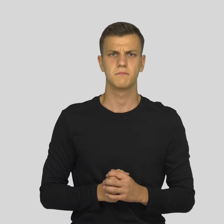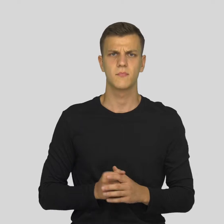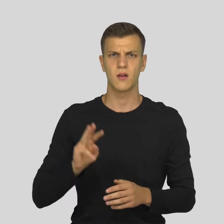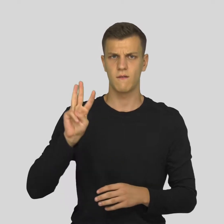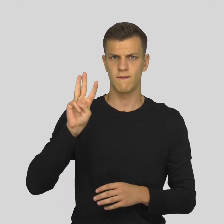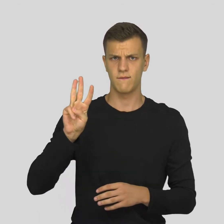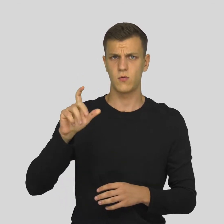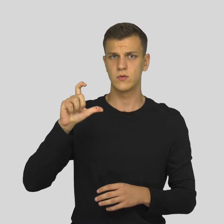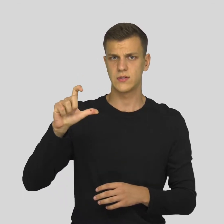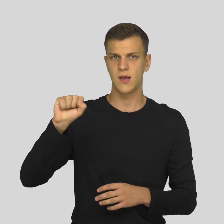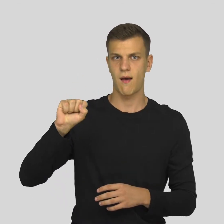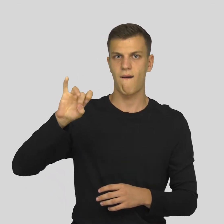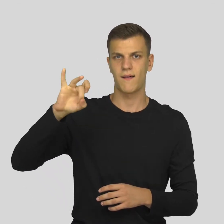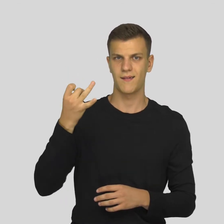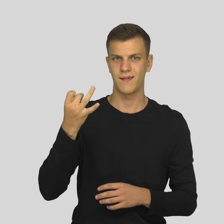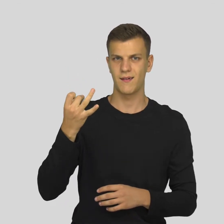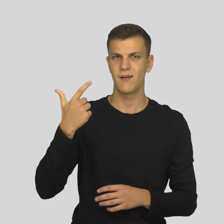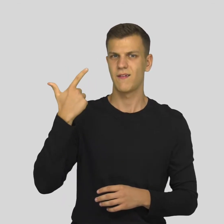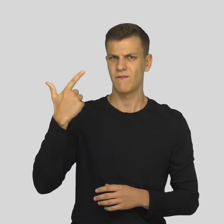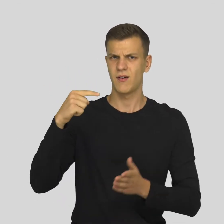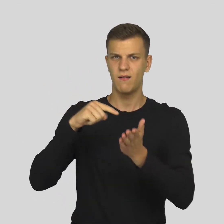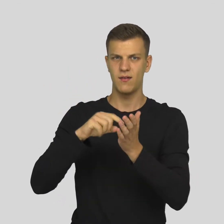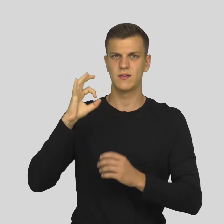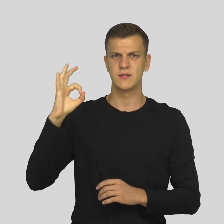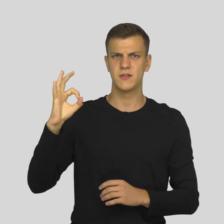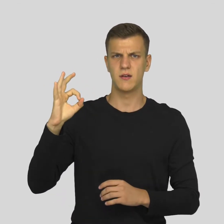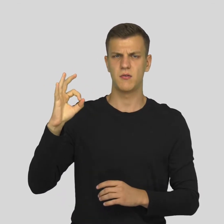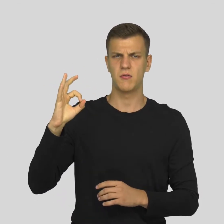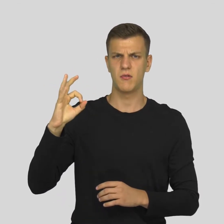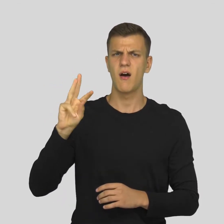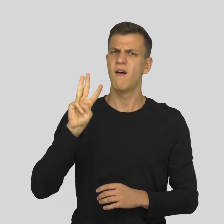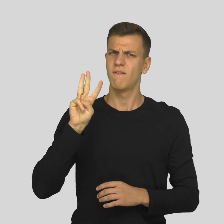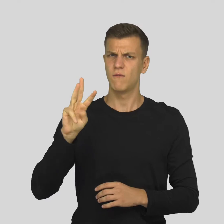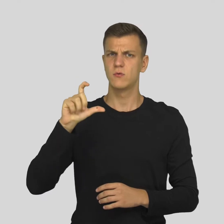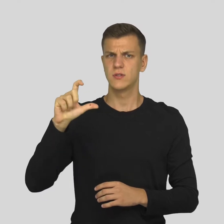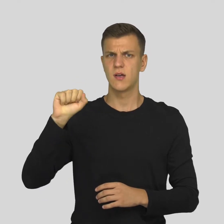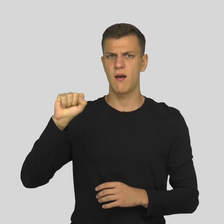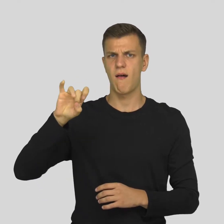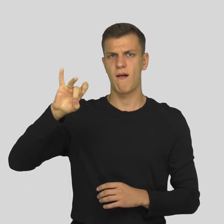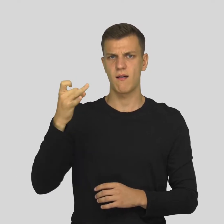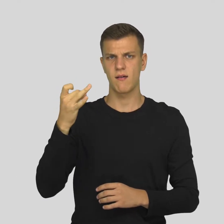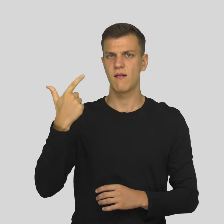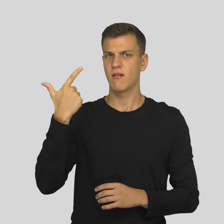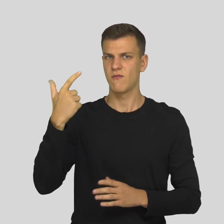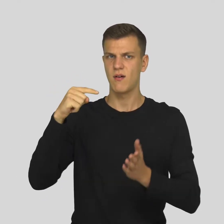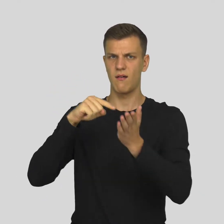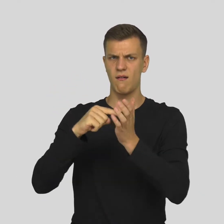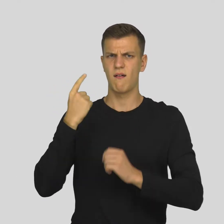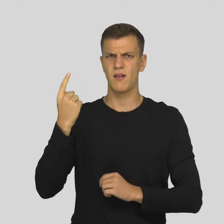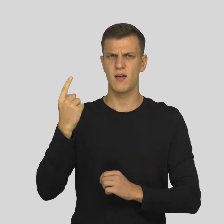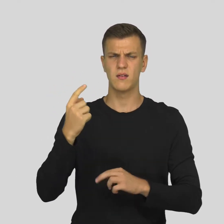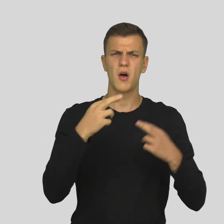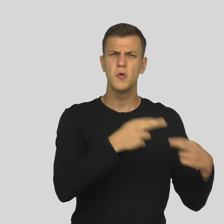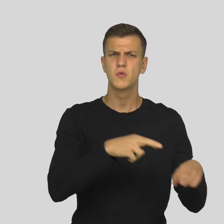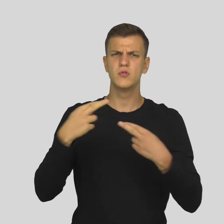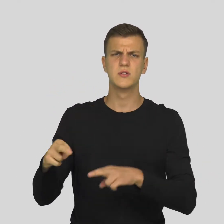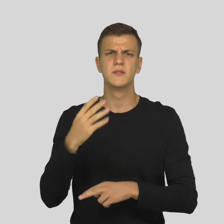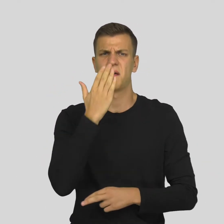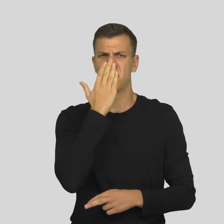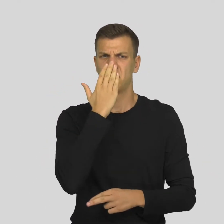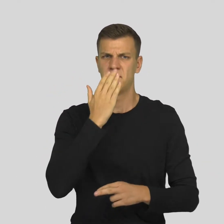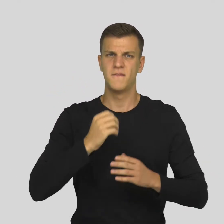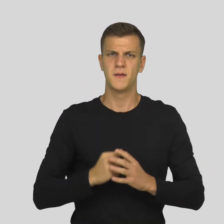Differences between WCAG 2.0 and WCAG 2.1